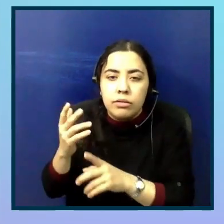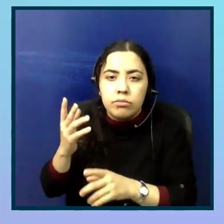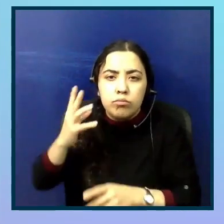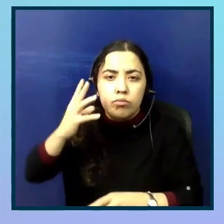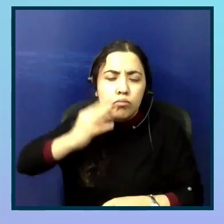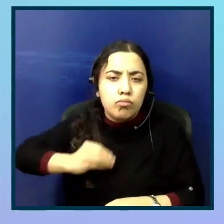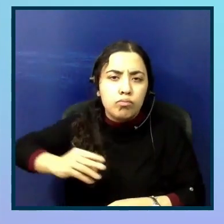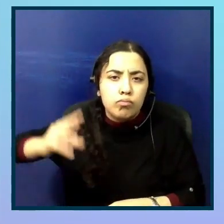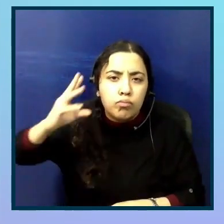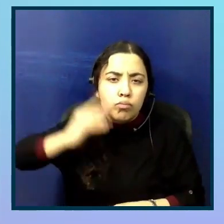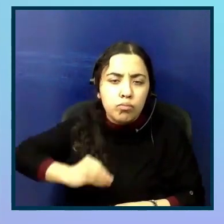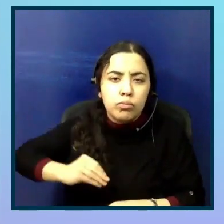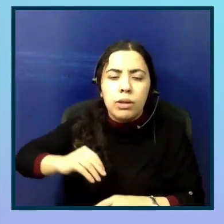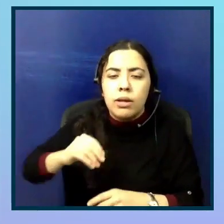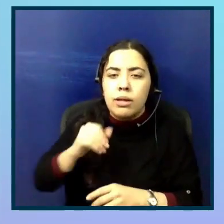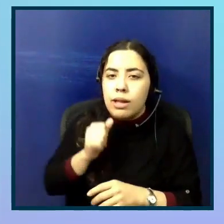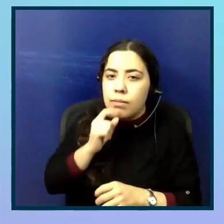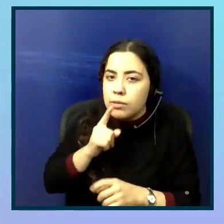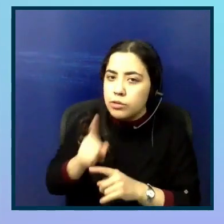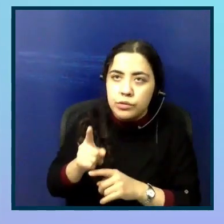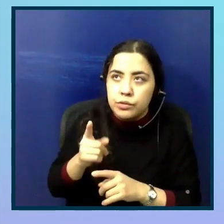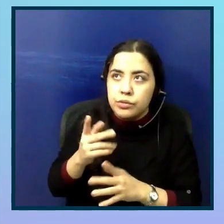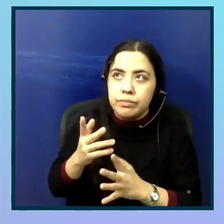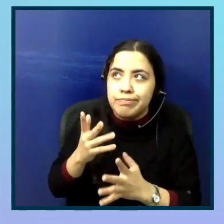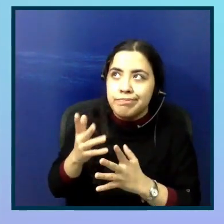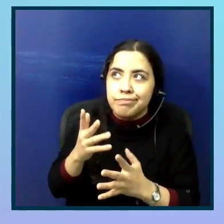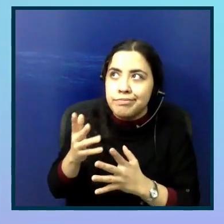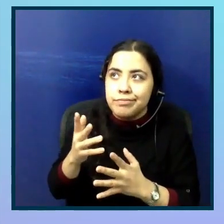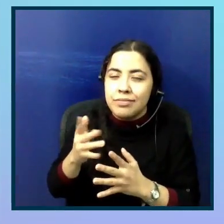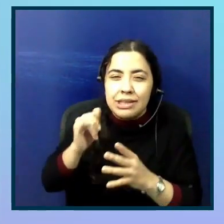you're not substituting this kind of testing.